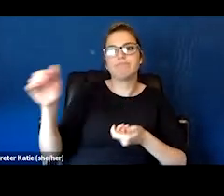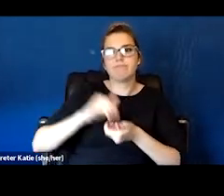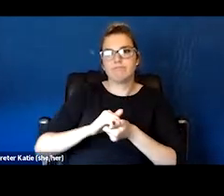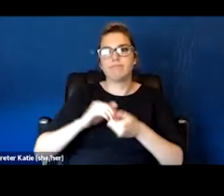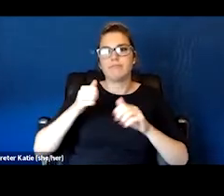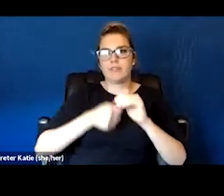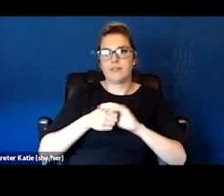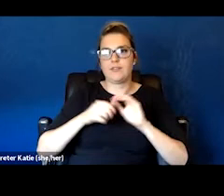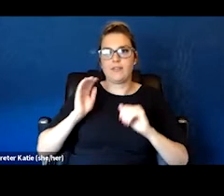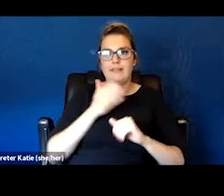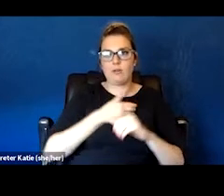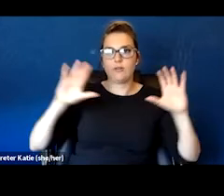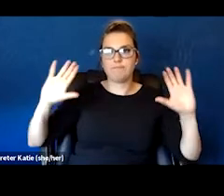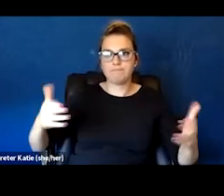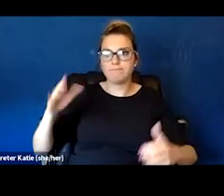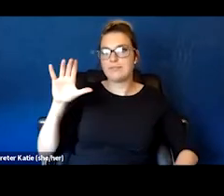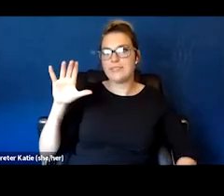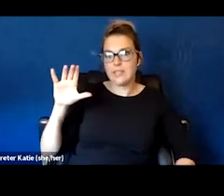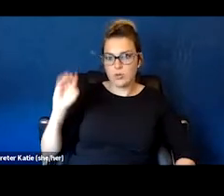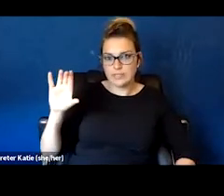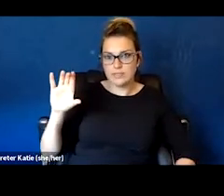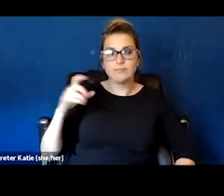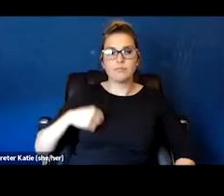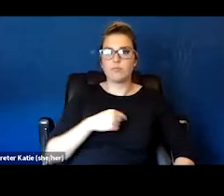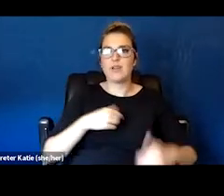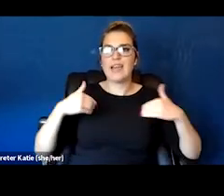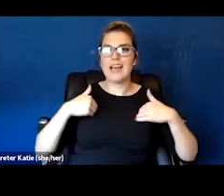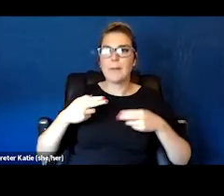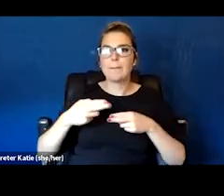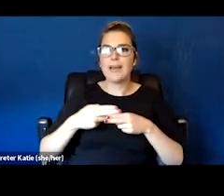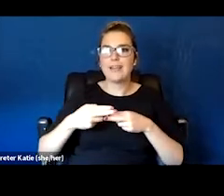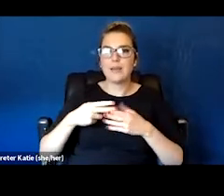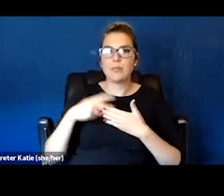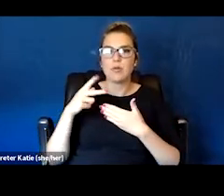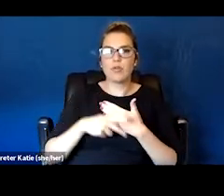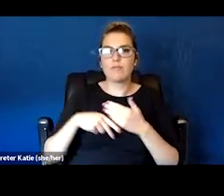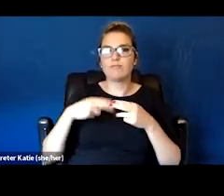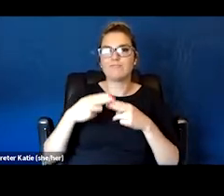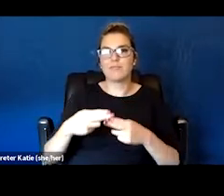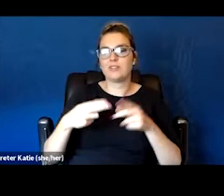So we did a pilot program, it's a mouthful, Homeless Mentally Ill Outreach and Treatment Team,